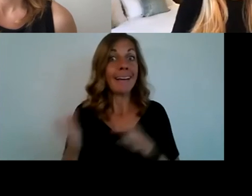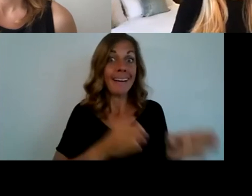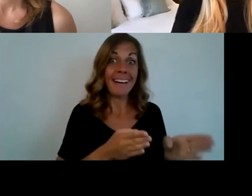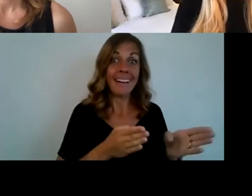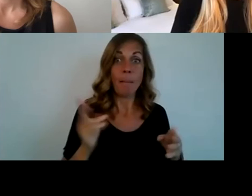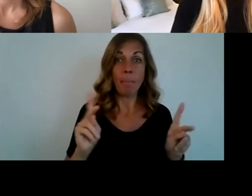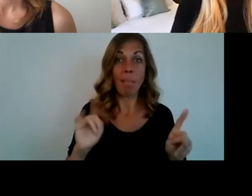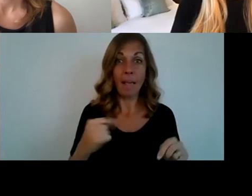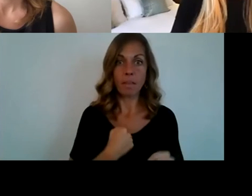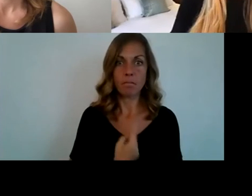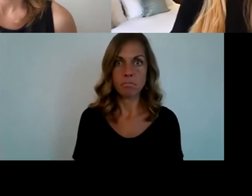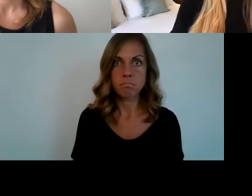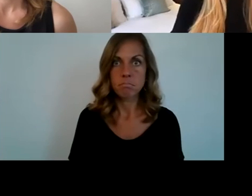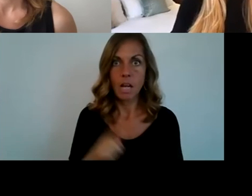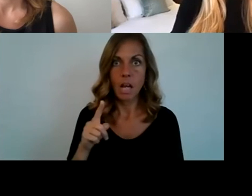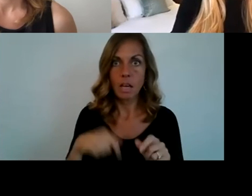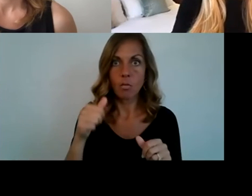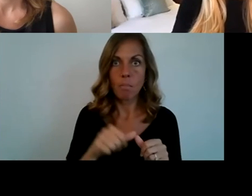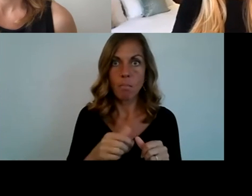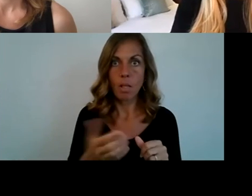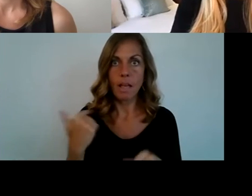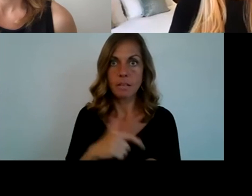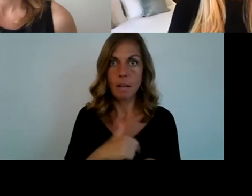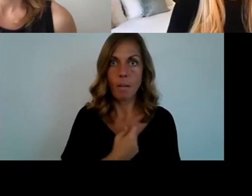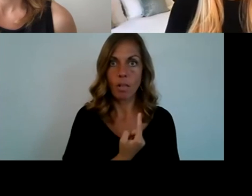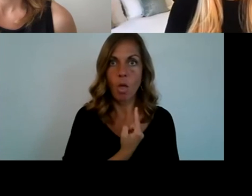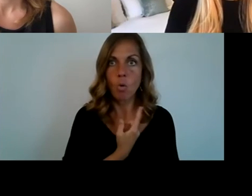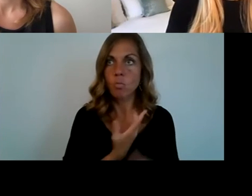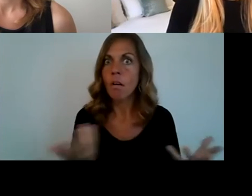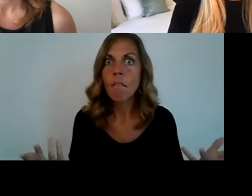the last time I was alone. My god, what I would give for that. In addition to the care